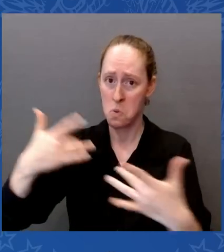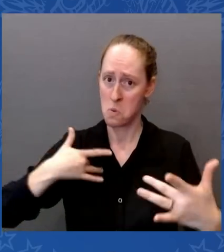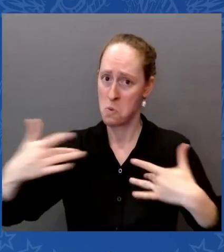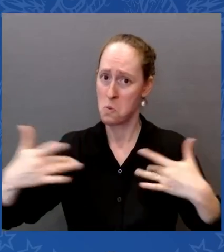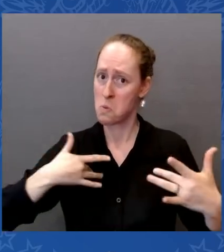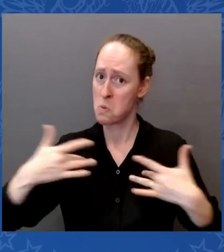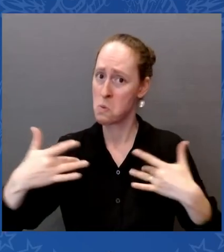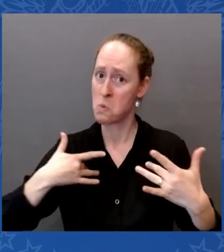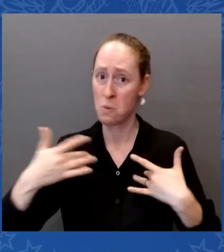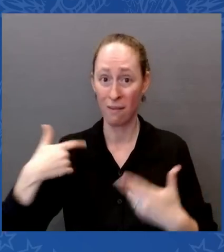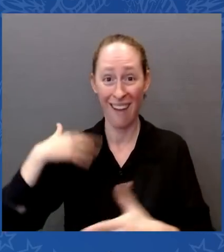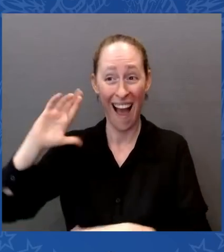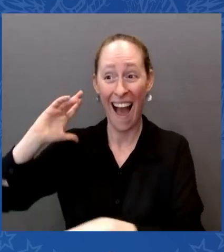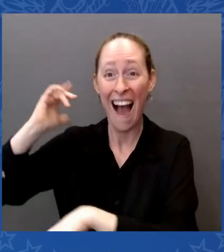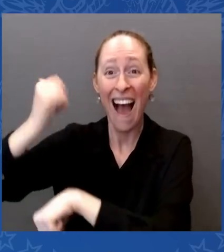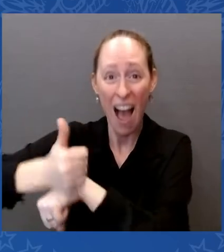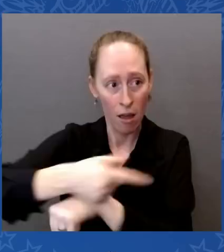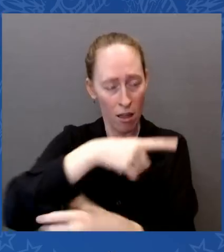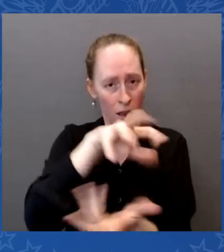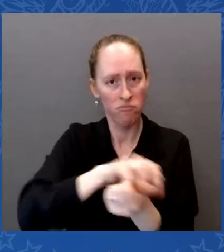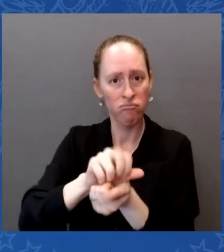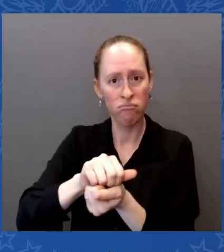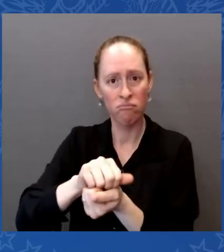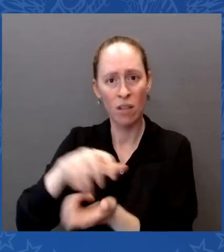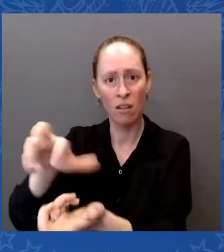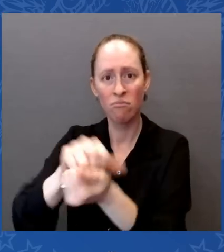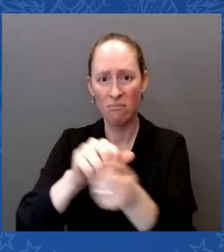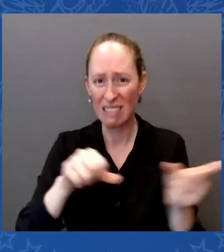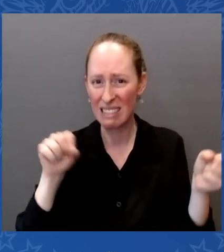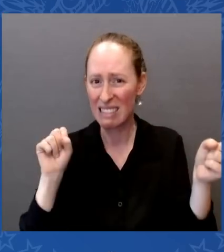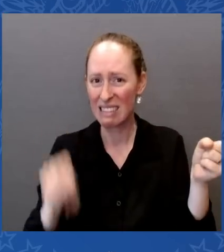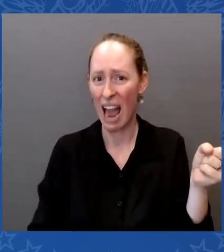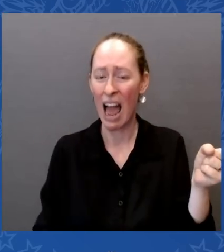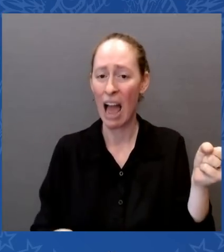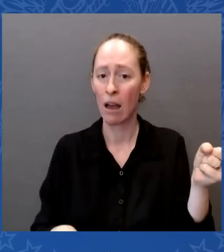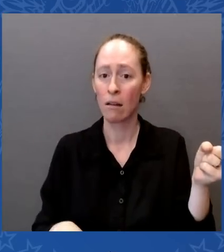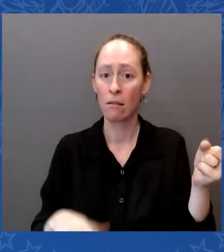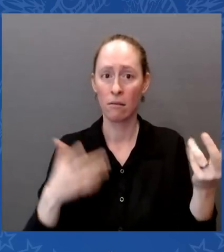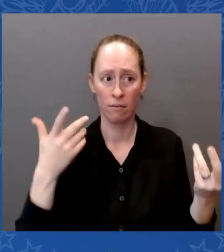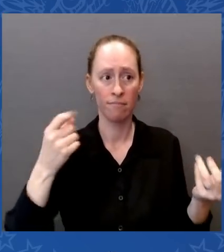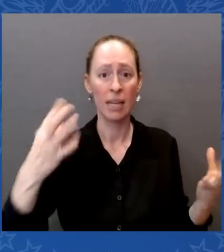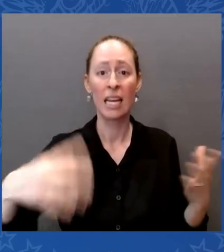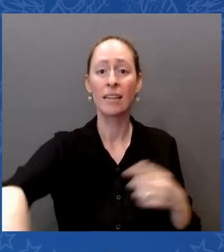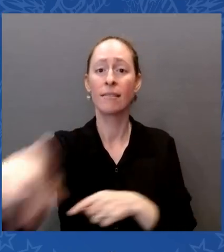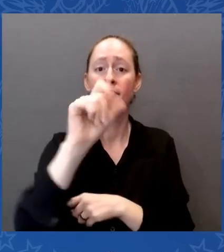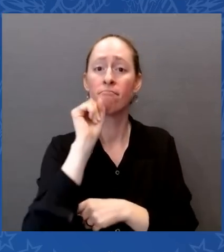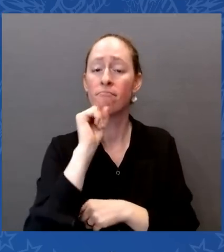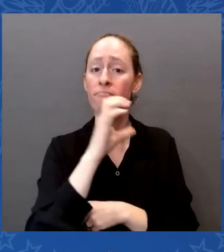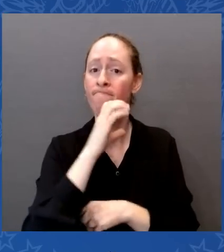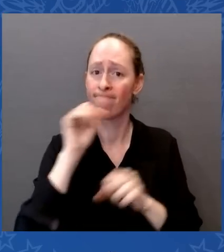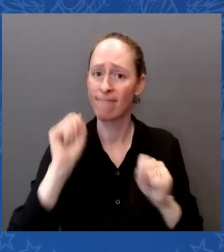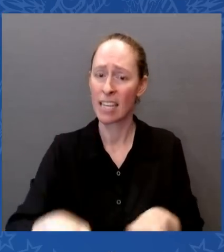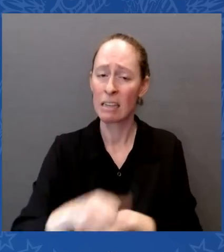and the cost of federal government -- to the federal government will be billions of dollars. Put it all together and the Republican plan